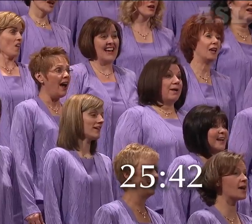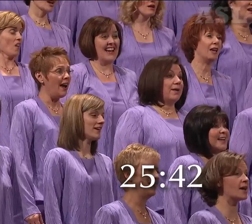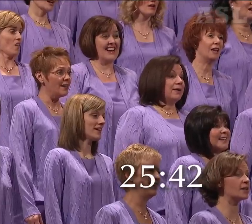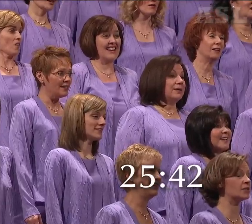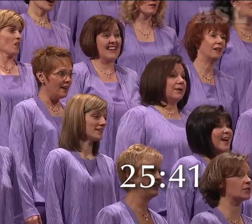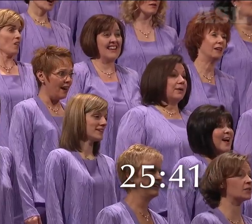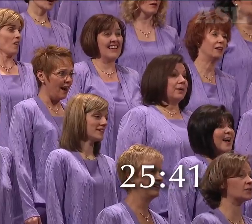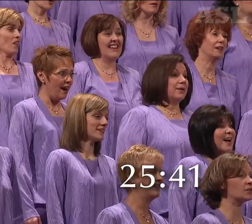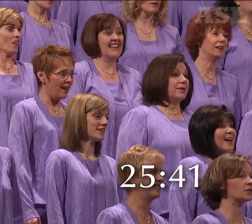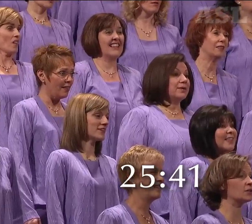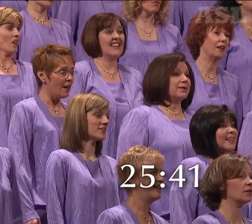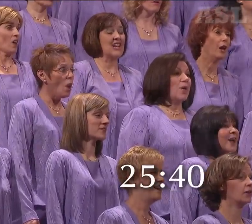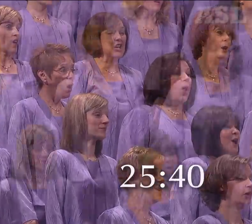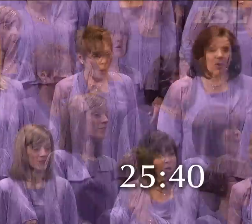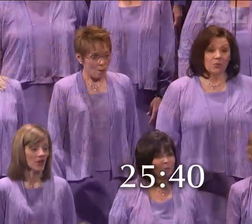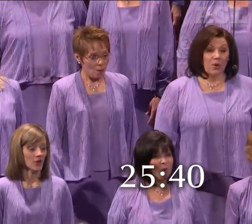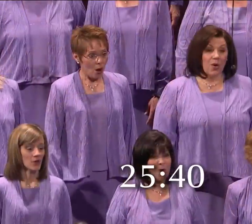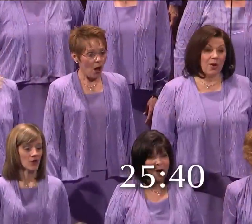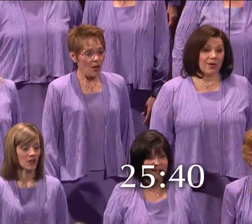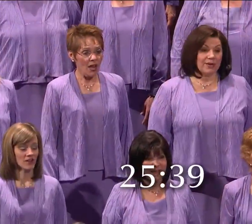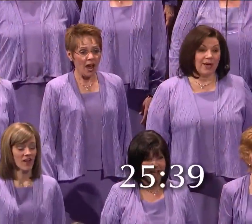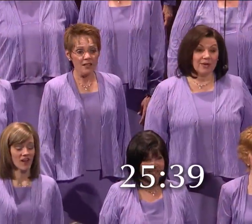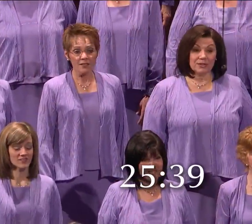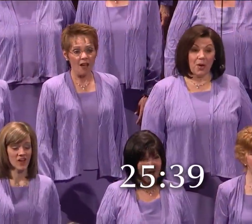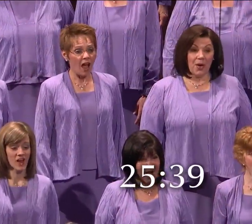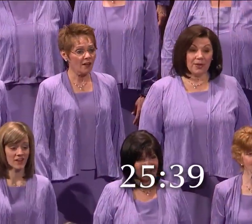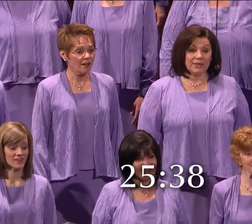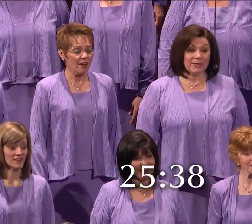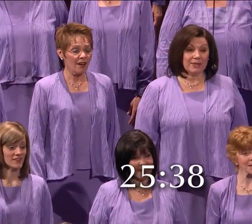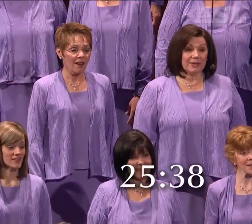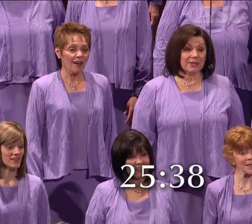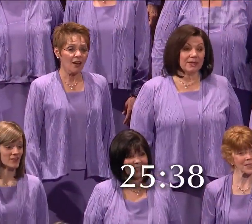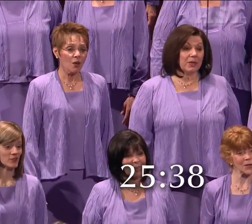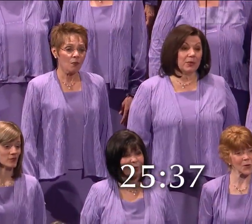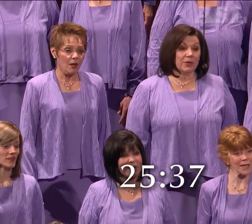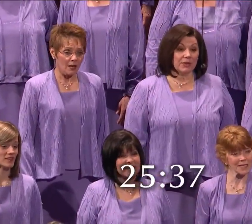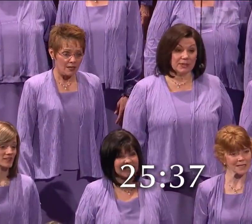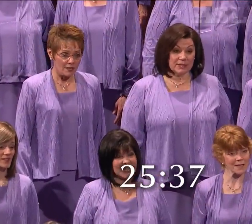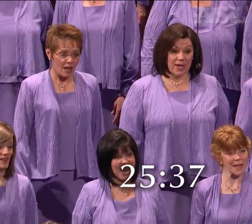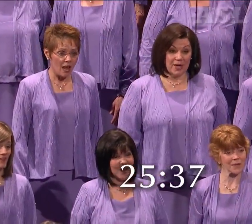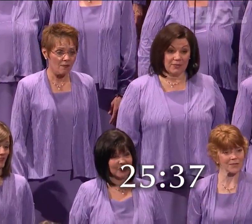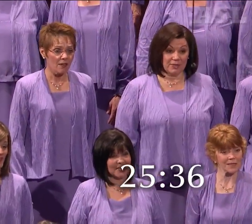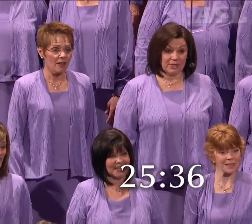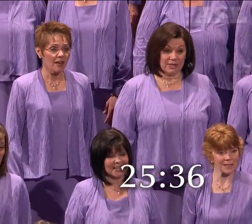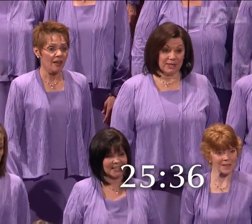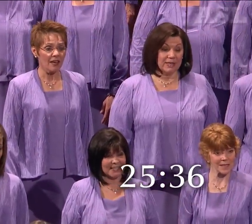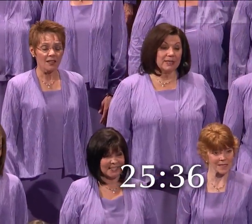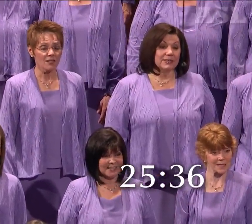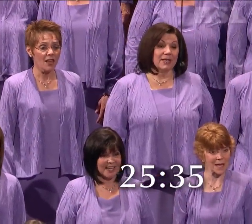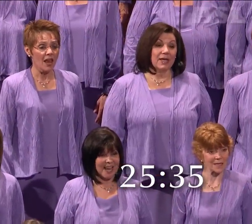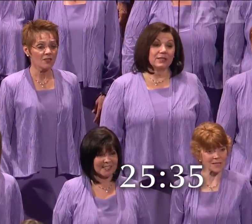THIS IS THE ENGLISH CLOSED CAPTION CHANNEL OF THE CHURCH OF JESUS CHRIST OF LATTER-DAY SAINTS.